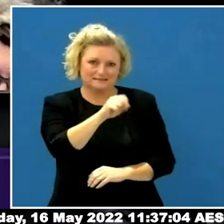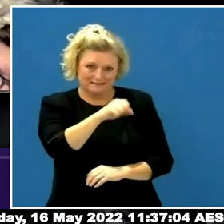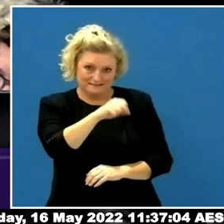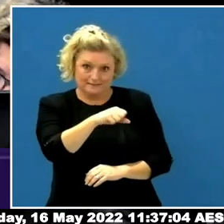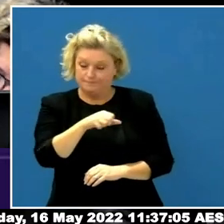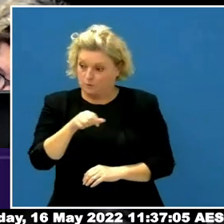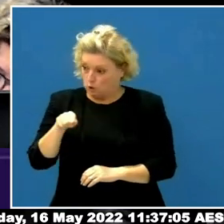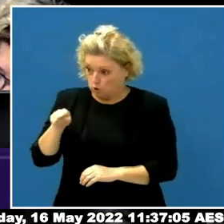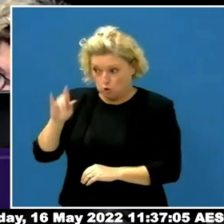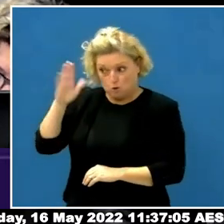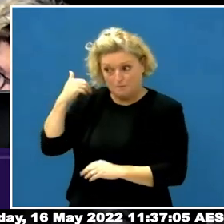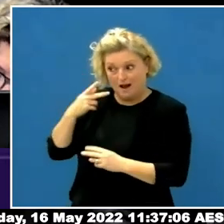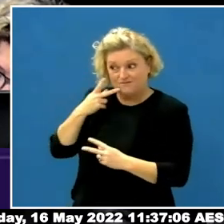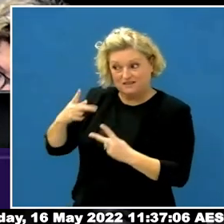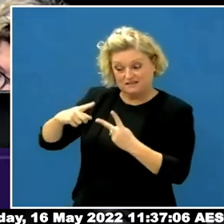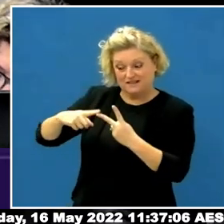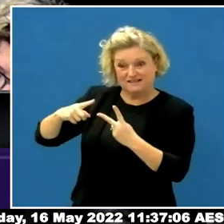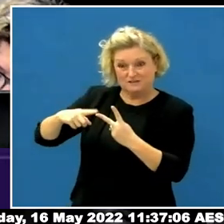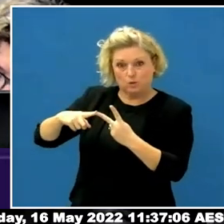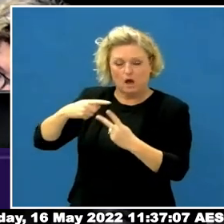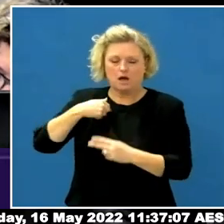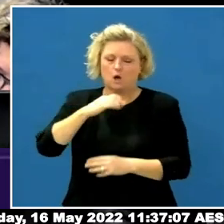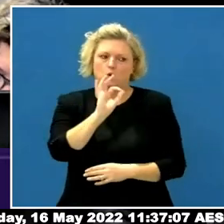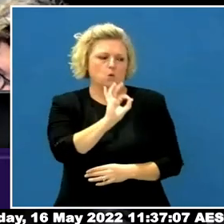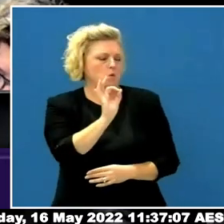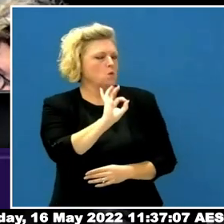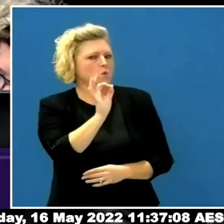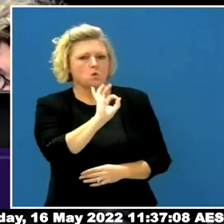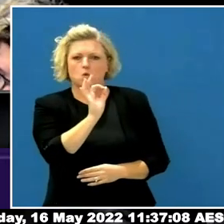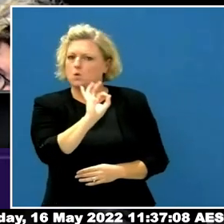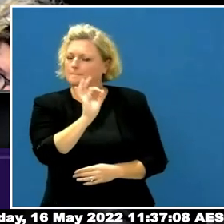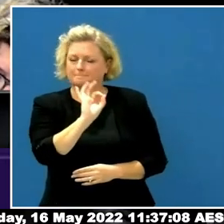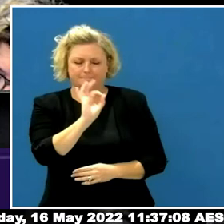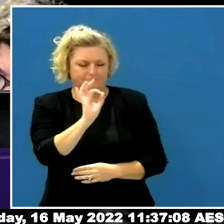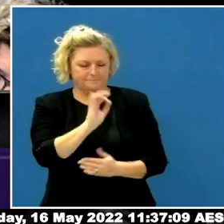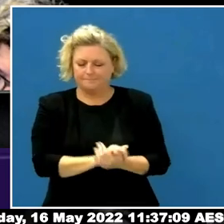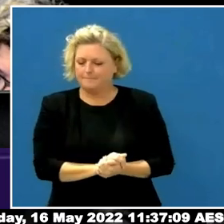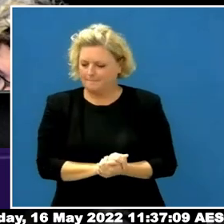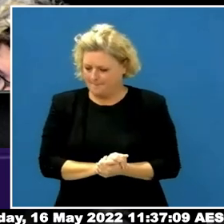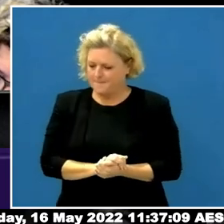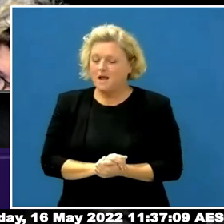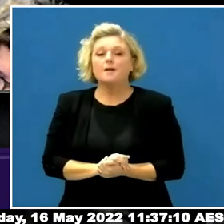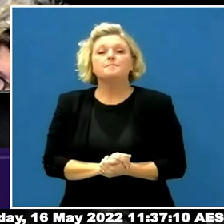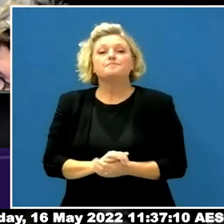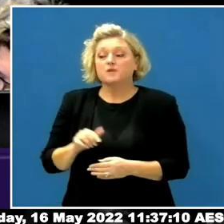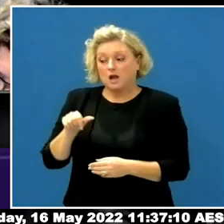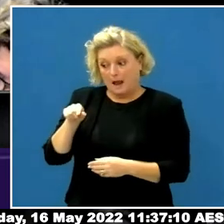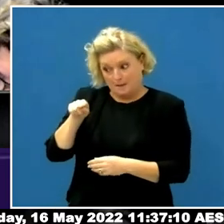I never went to Cherrywood, no. His dad did. MR FOGARTY: What about the Mount Druitt site before he started there,